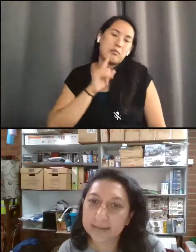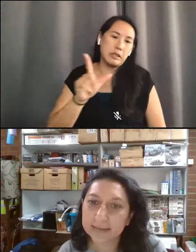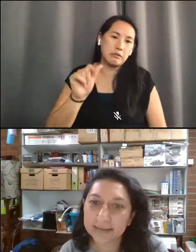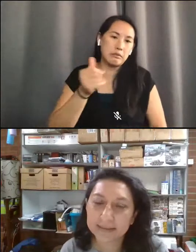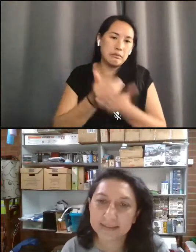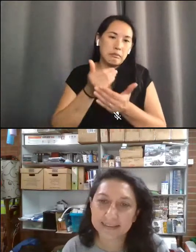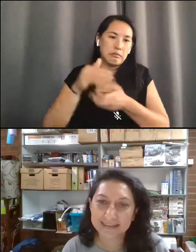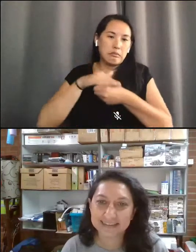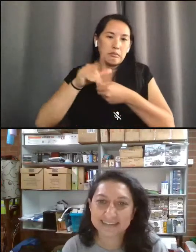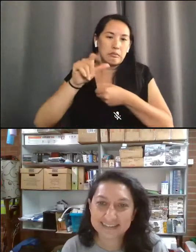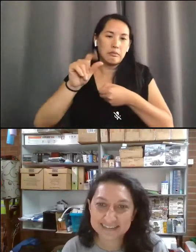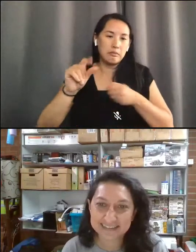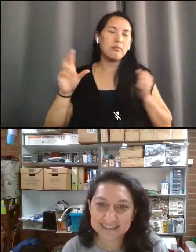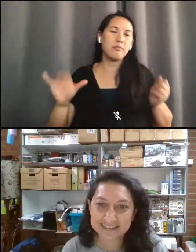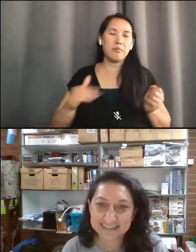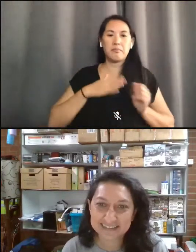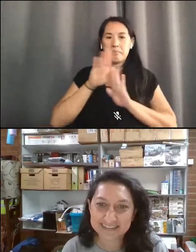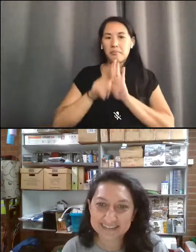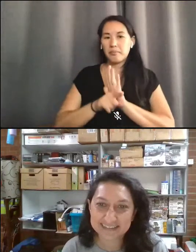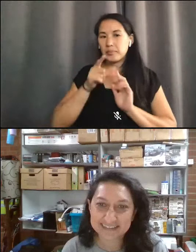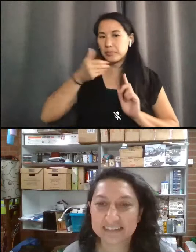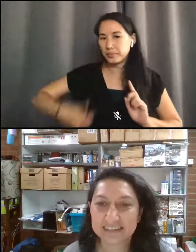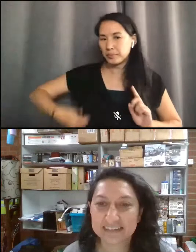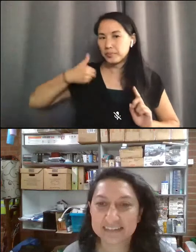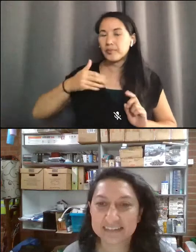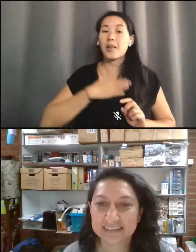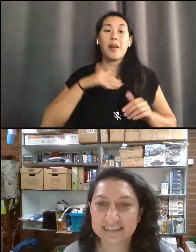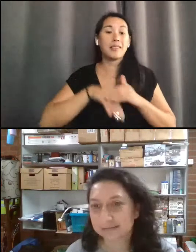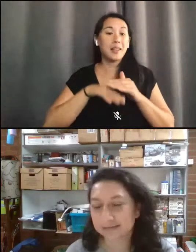that's kind of a little bit of a background on me and my accessibility and inclusion experience